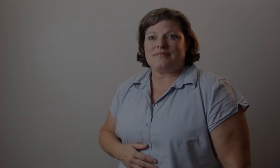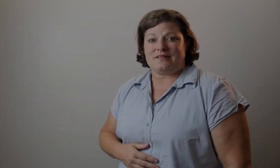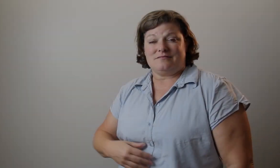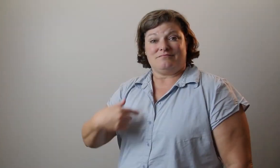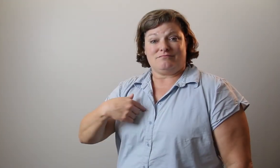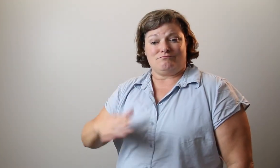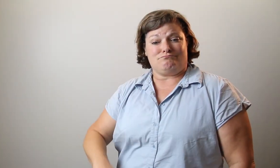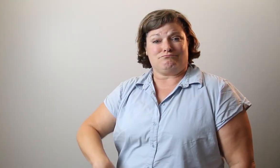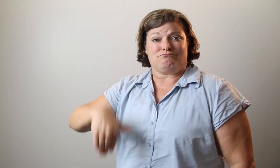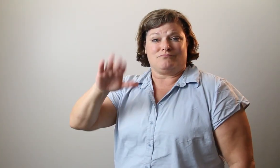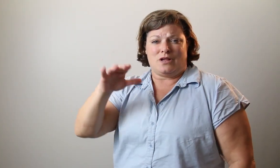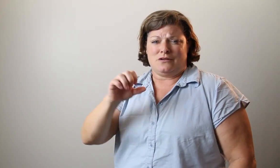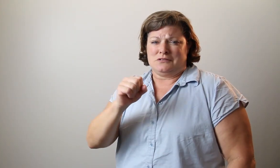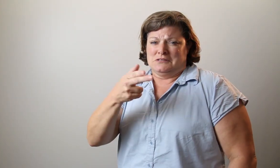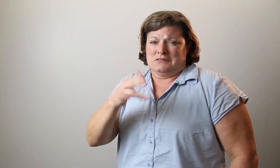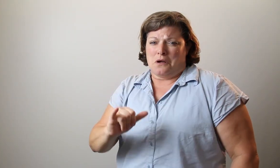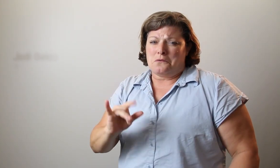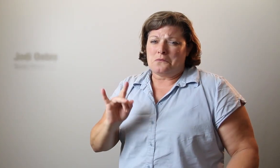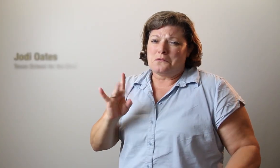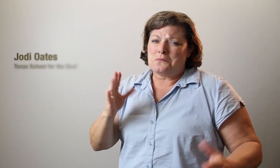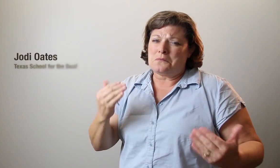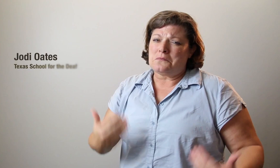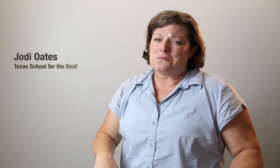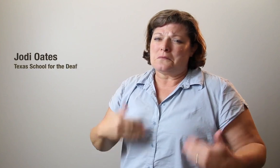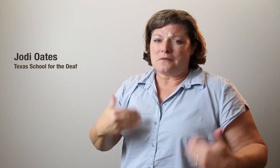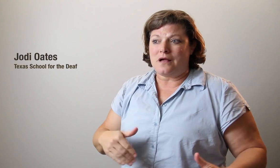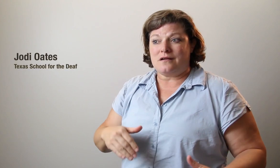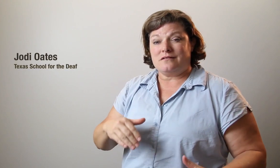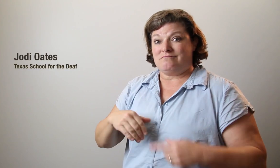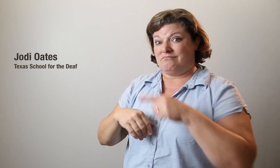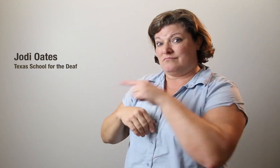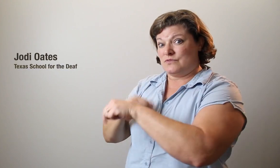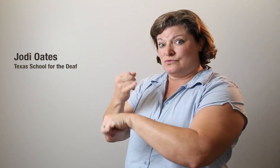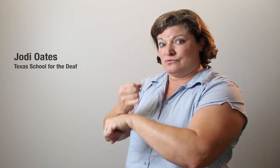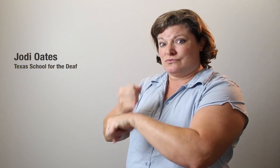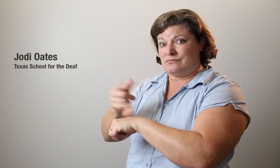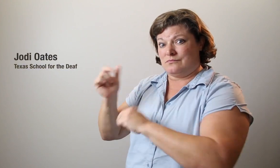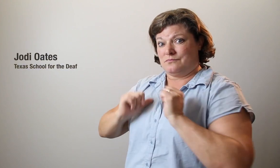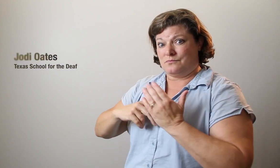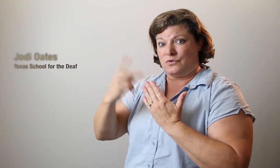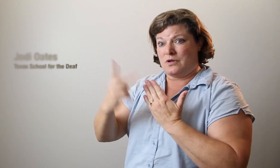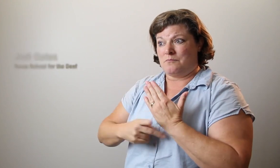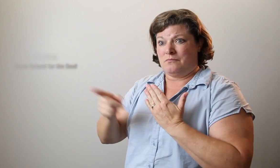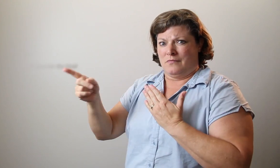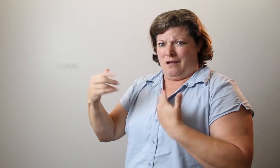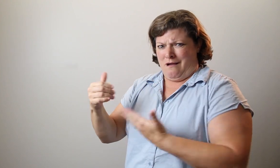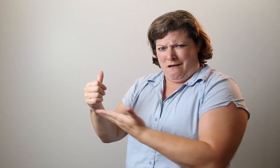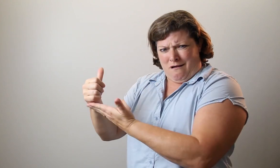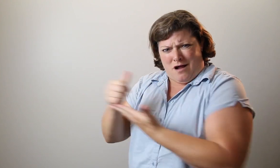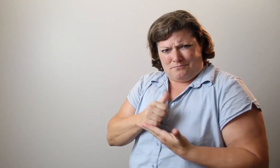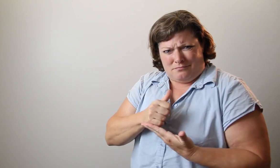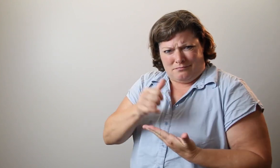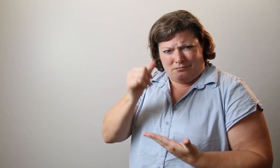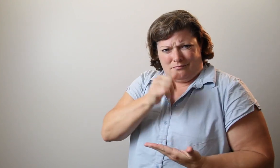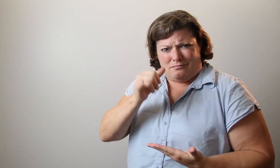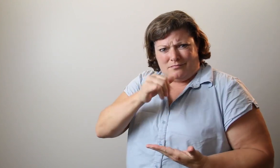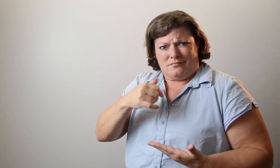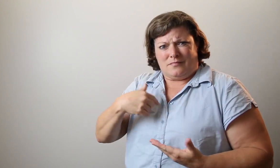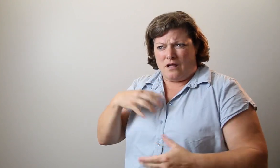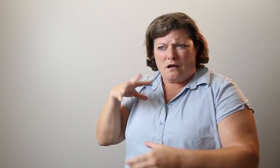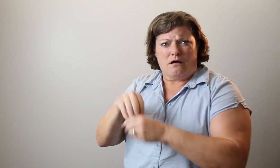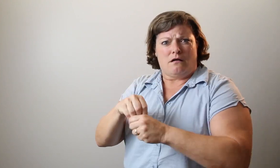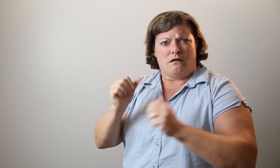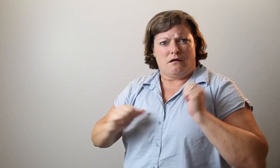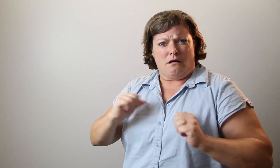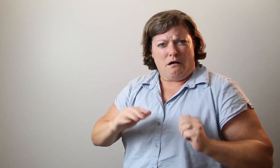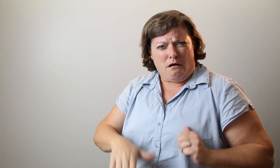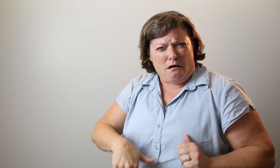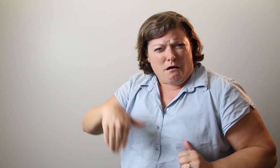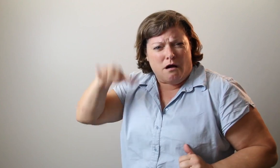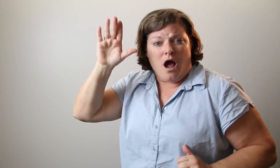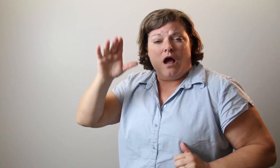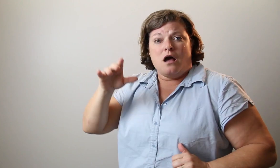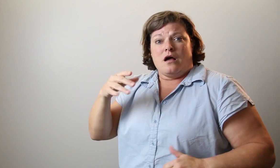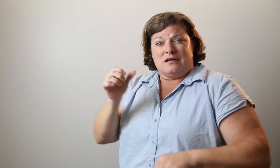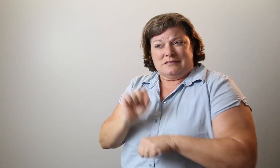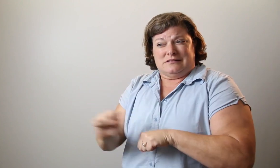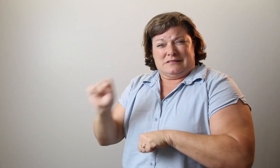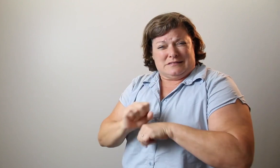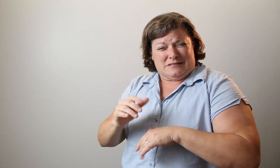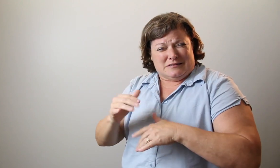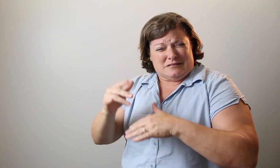I always have been shy all my life, but Theatre Arts at my Deaf school helped me build my confidence and